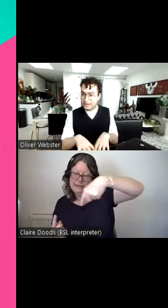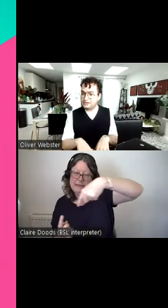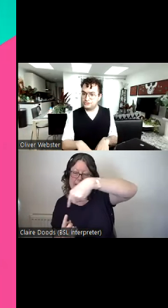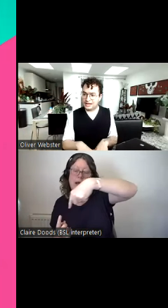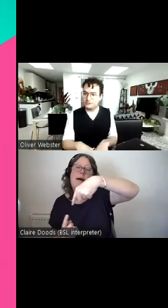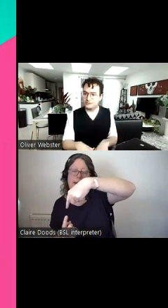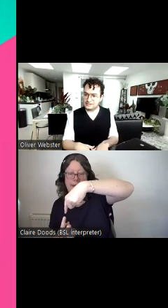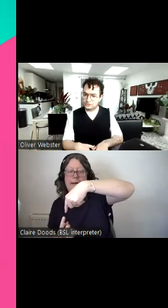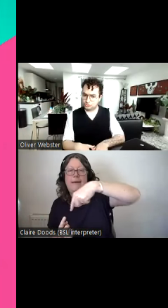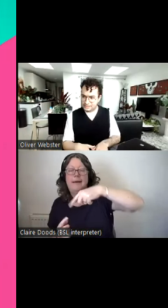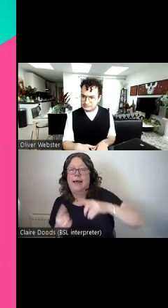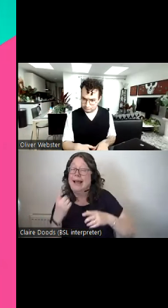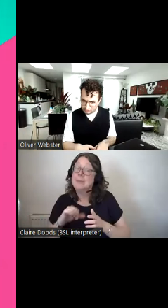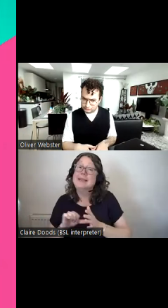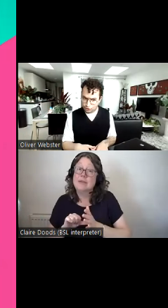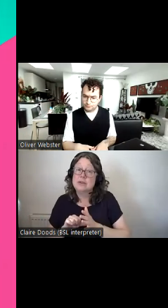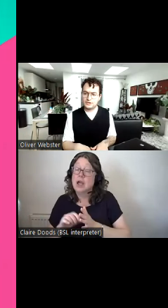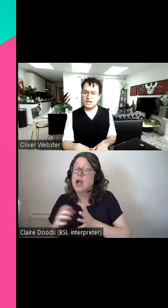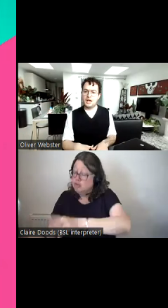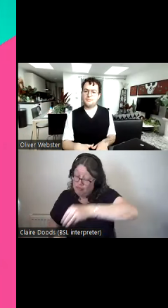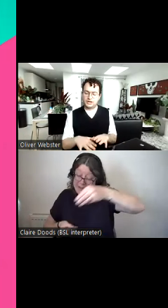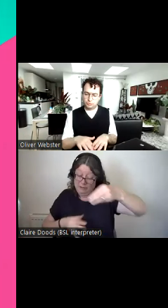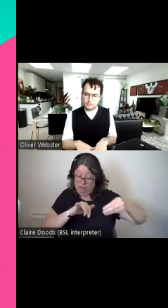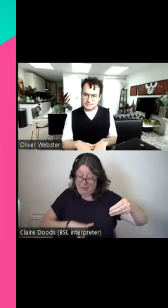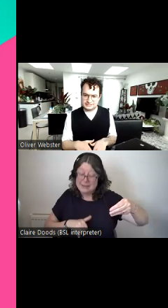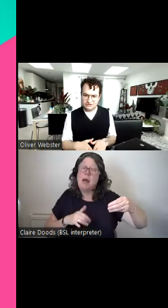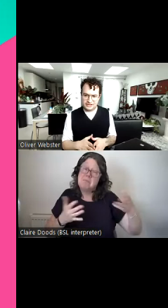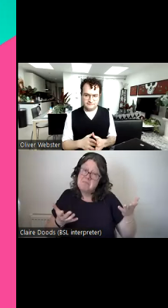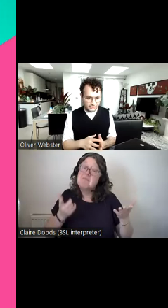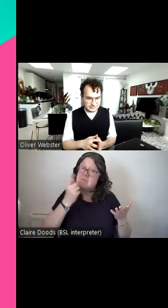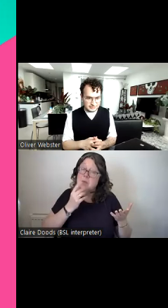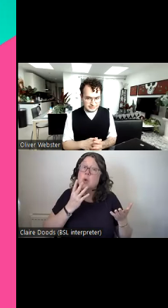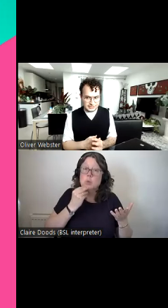you can use it as a base to create subtitles from. I wouldn't necessarily advise this,